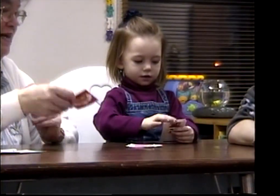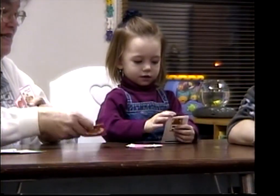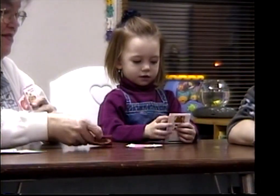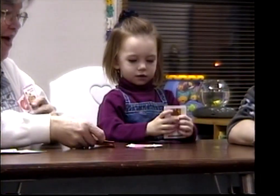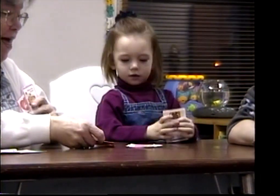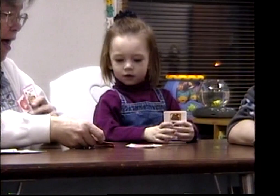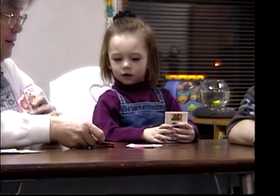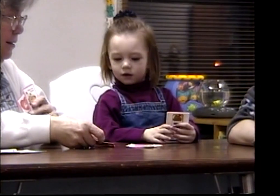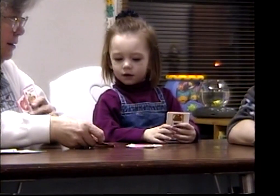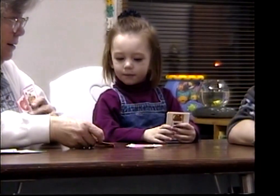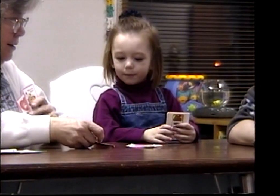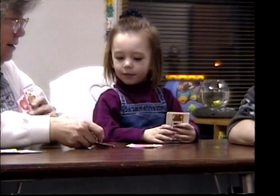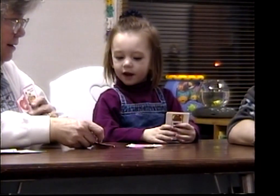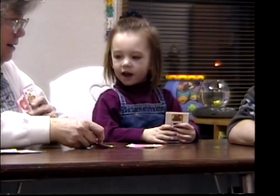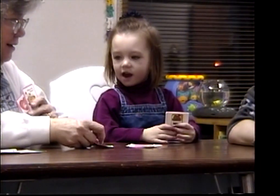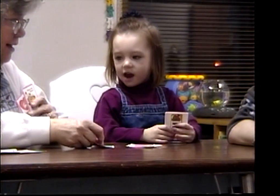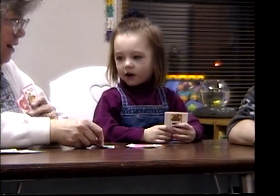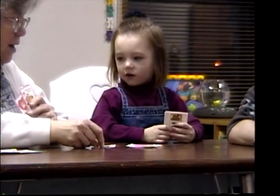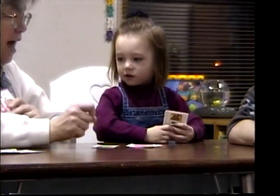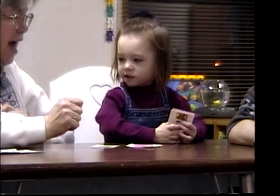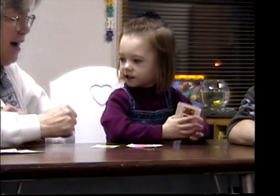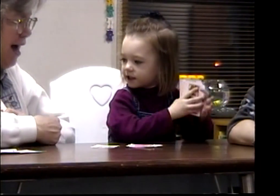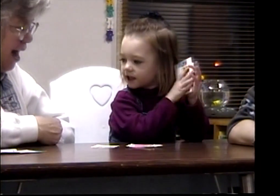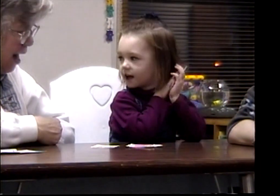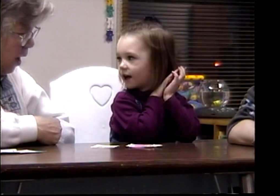"What is that?" "Cows." "A cow."